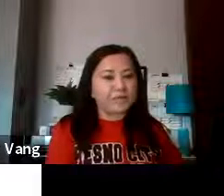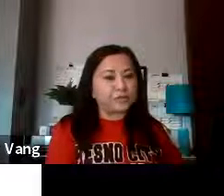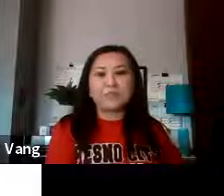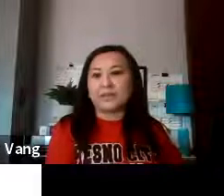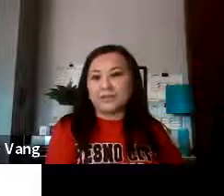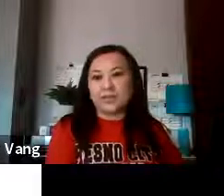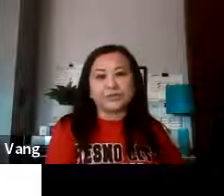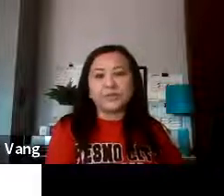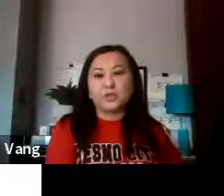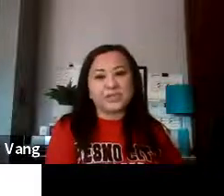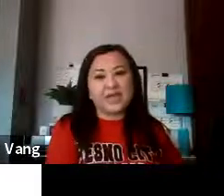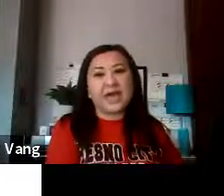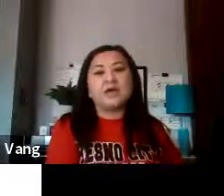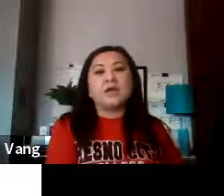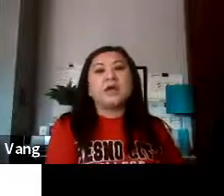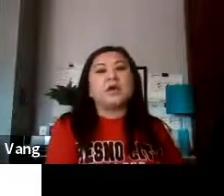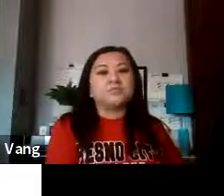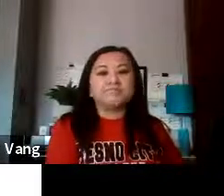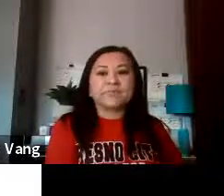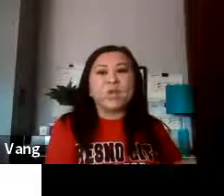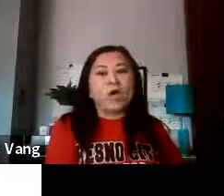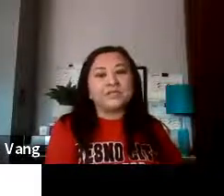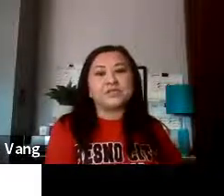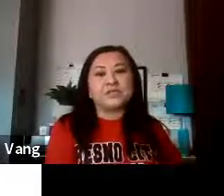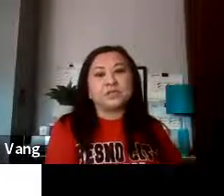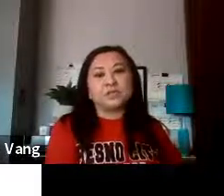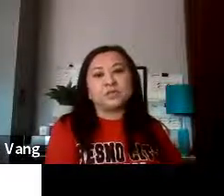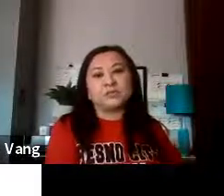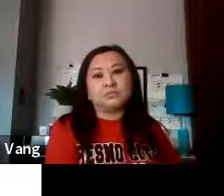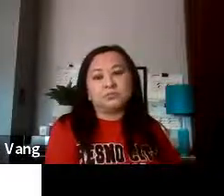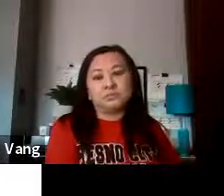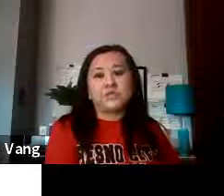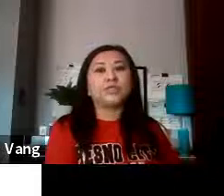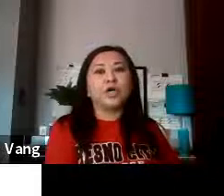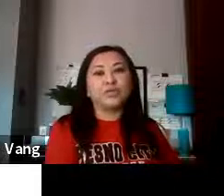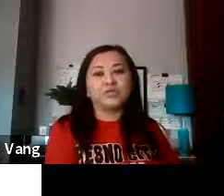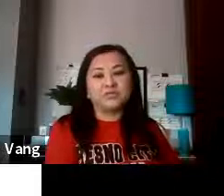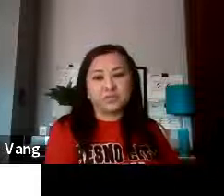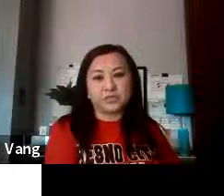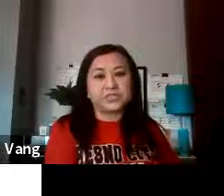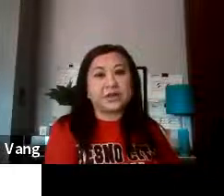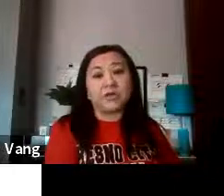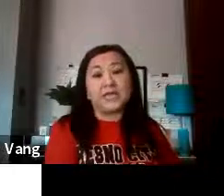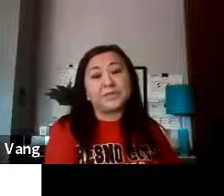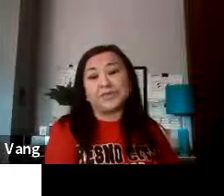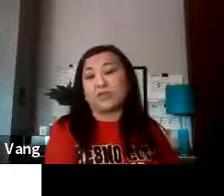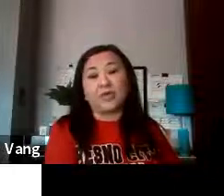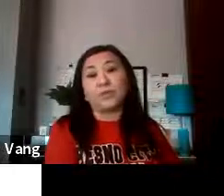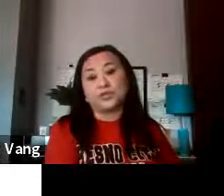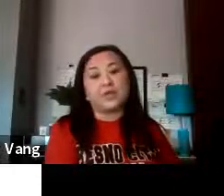page or something, you know, similar to that, a lot of students will get to know these services that are on campus are available to